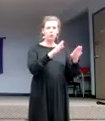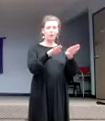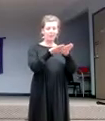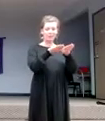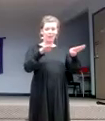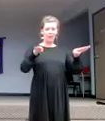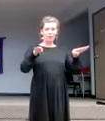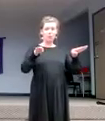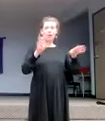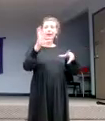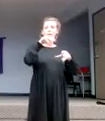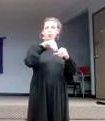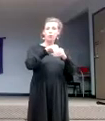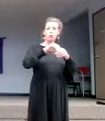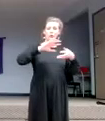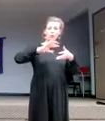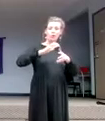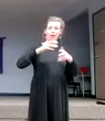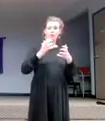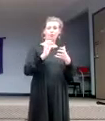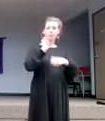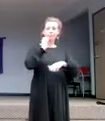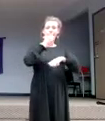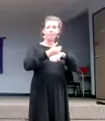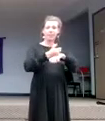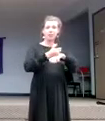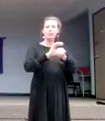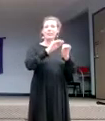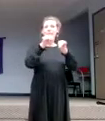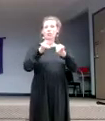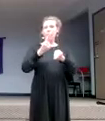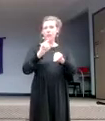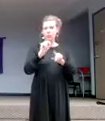and it does include the grinder pump work, which includes the installation of the unit. The